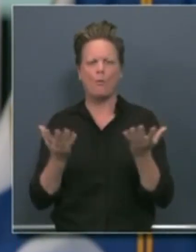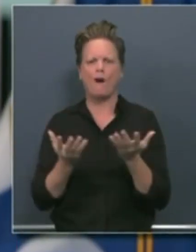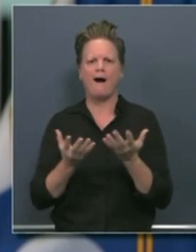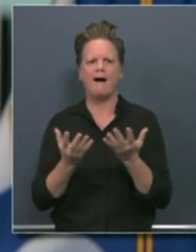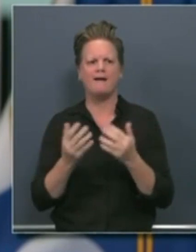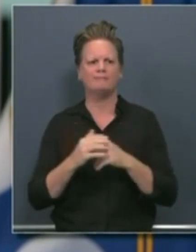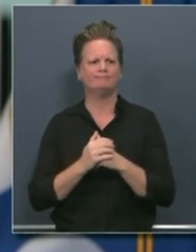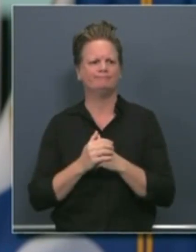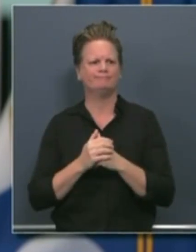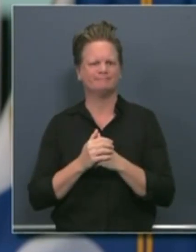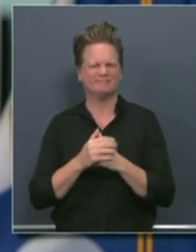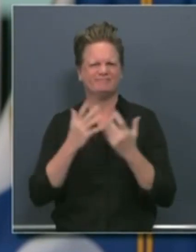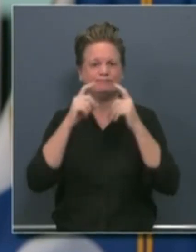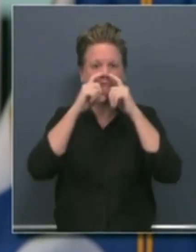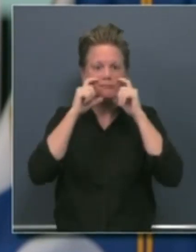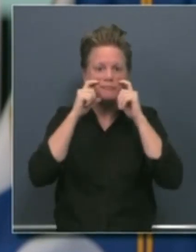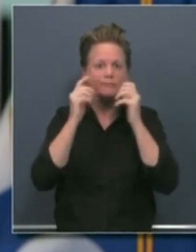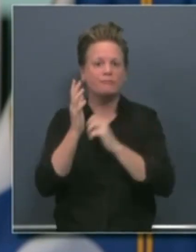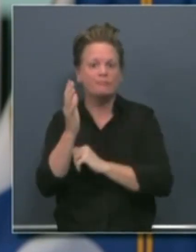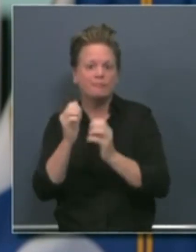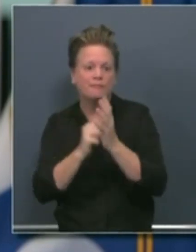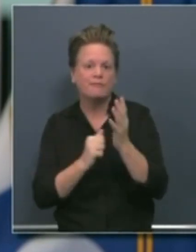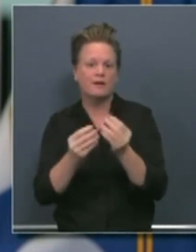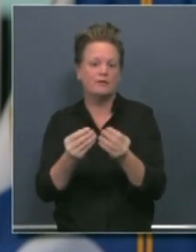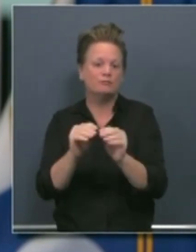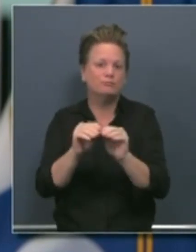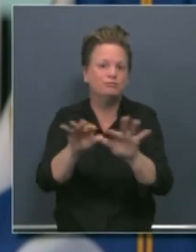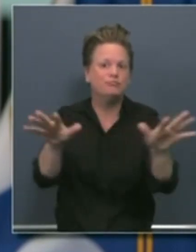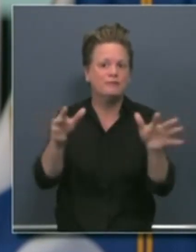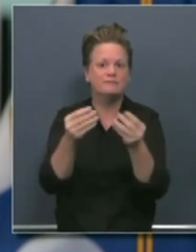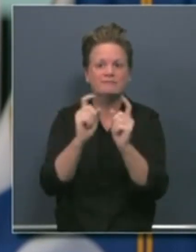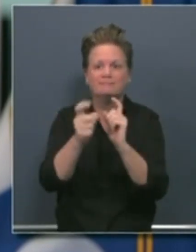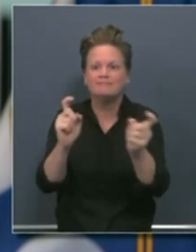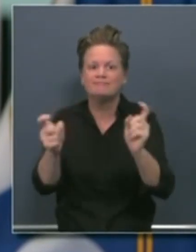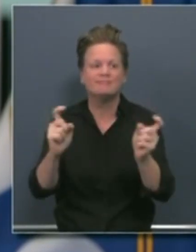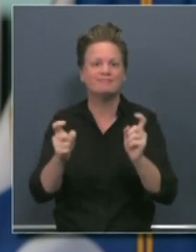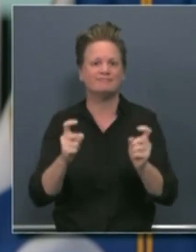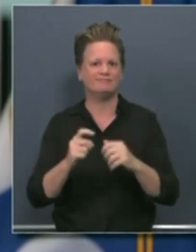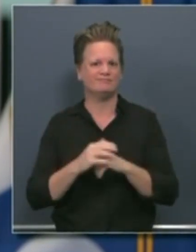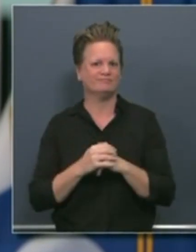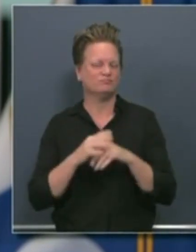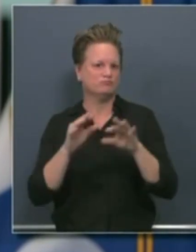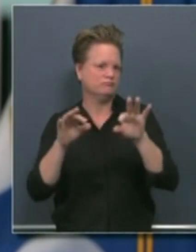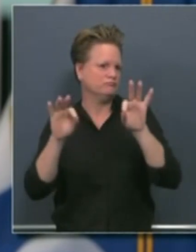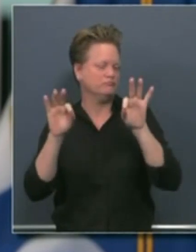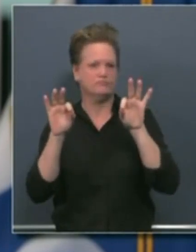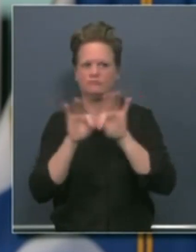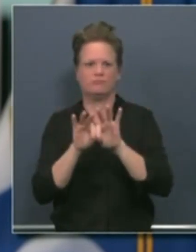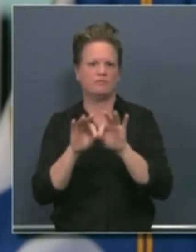PROVIDING AN UPDATE ON CALIFORNIA'S RESPONSE TO THE CORONAVIRUS PANDEMIC IT JUST BEGAN. SO LET'S LISTEN IN PPE